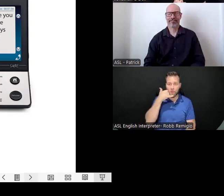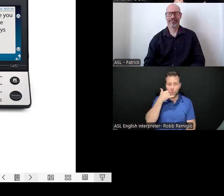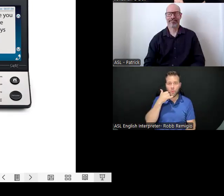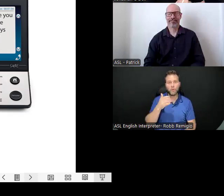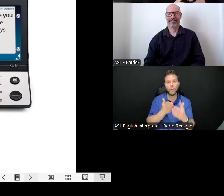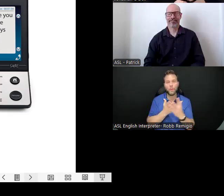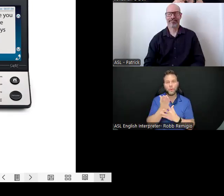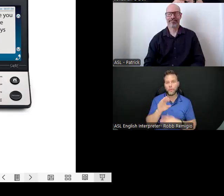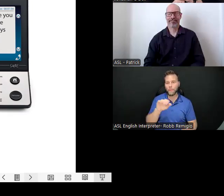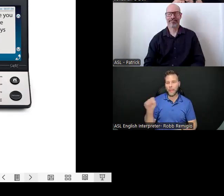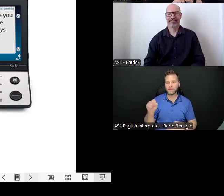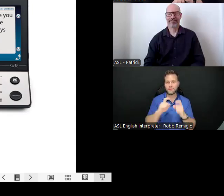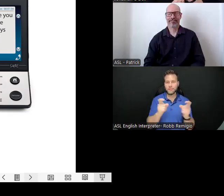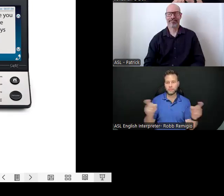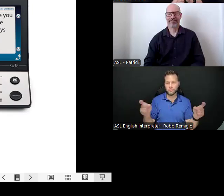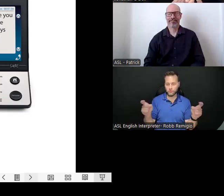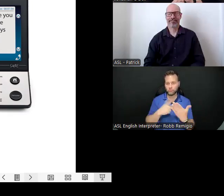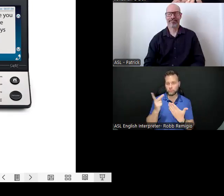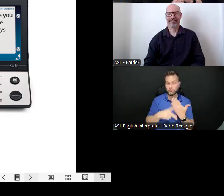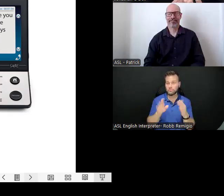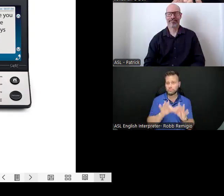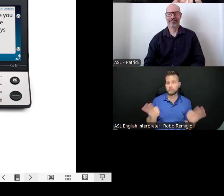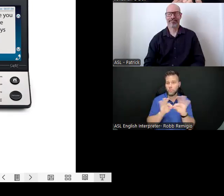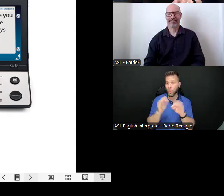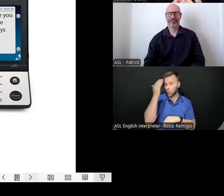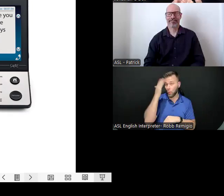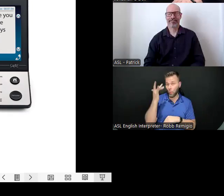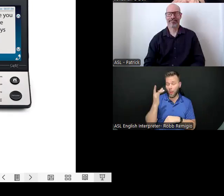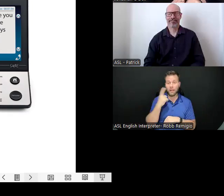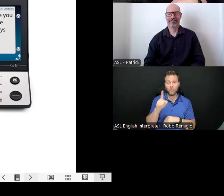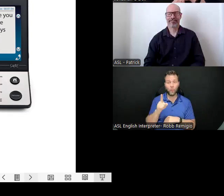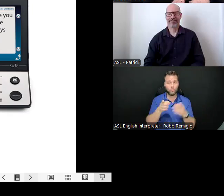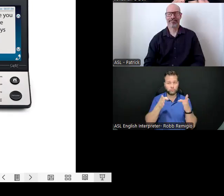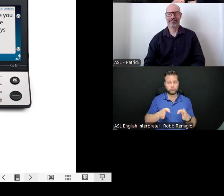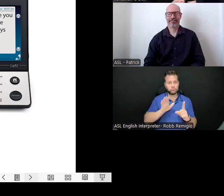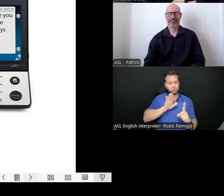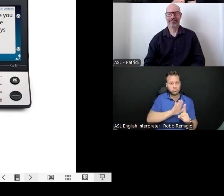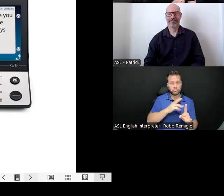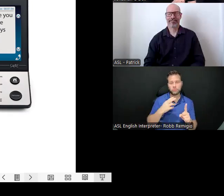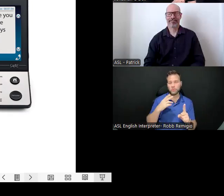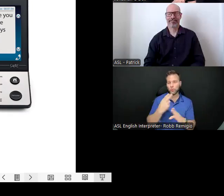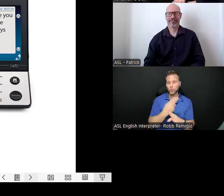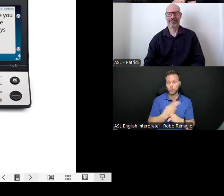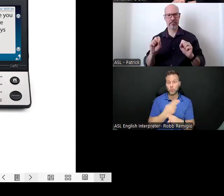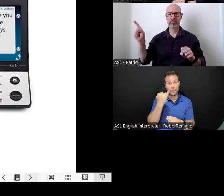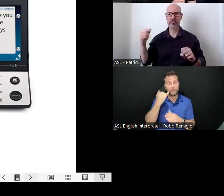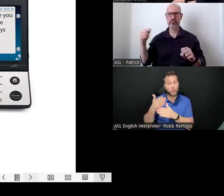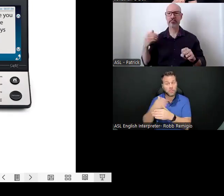phones through the Massachusetts That is important to note that that is for individual use only. This is something you want to